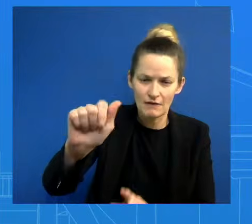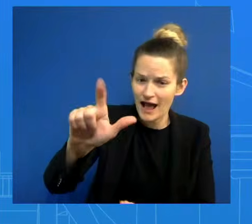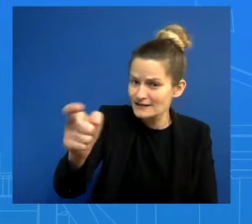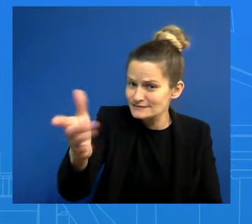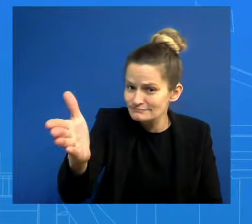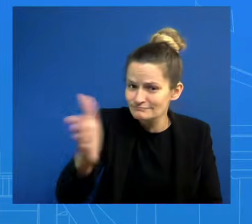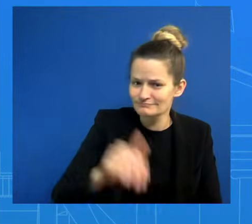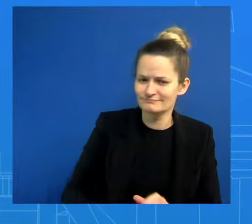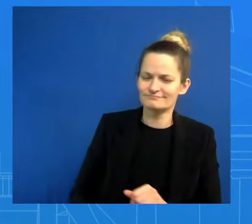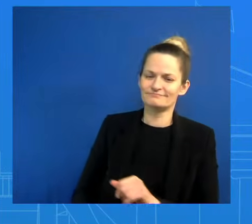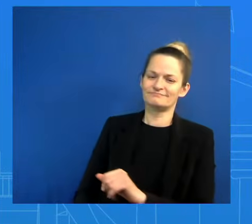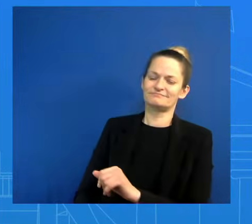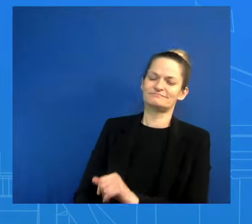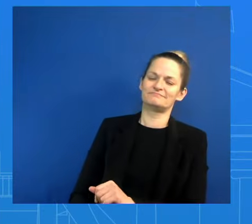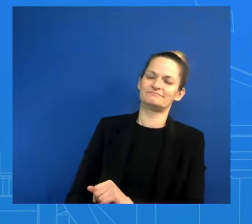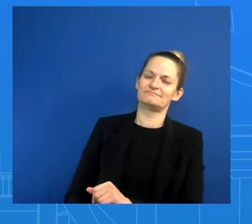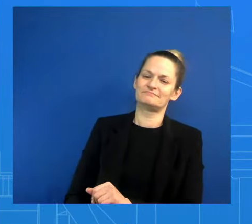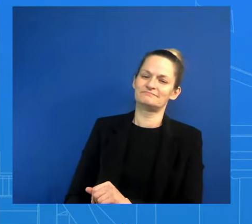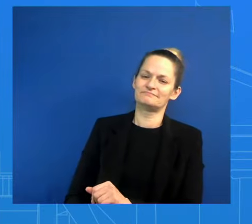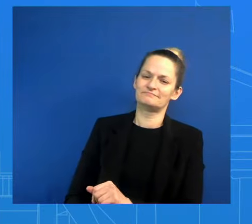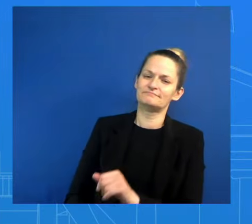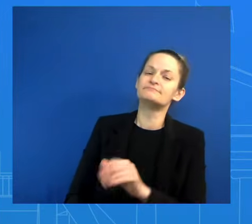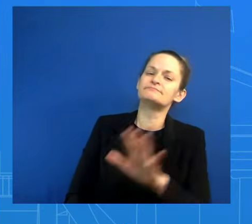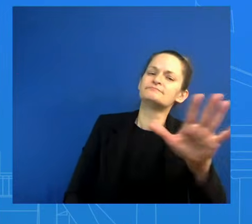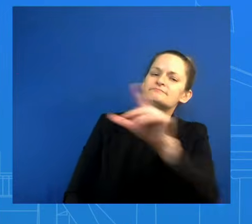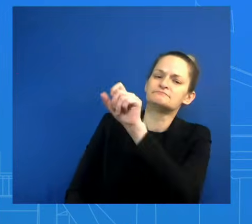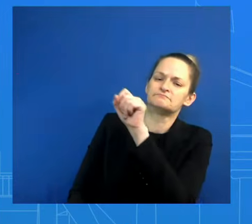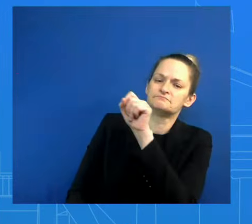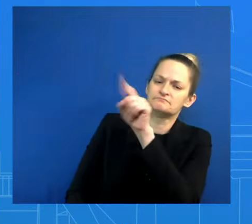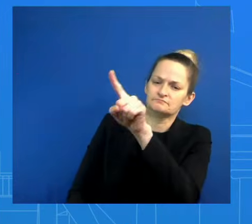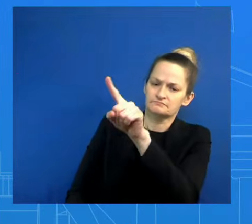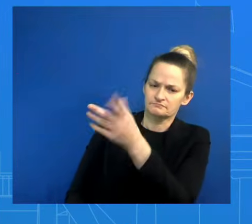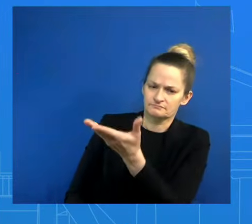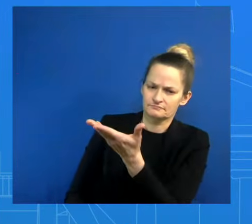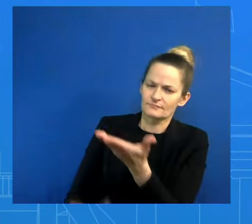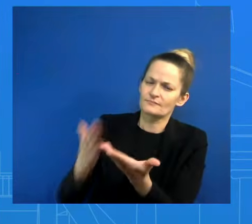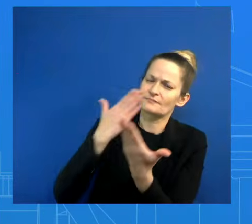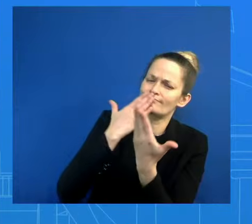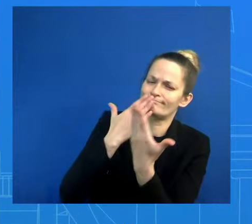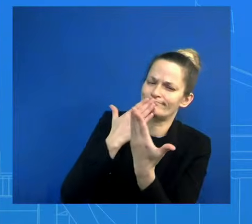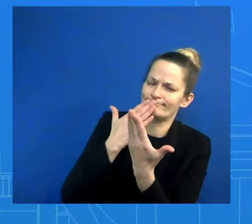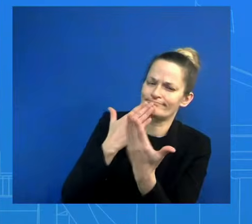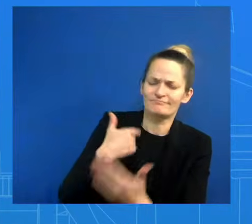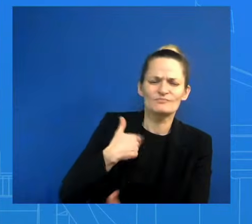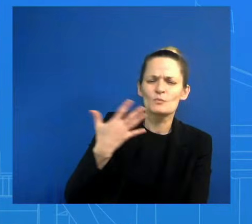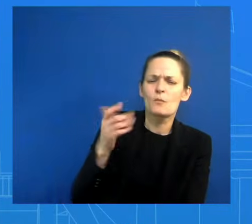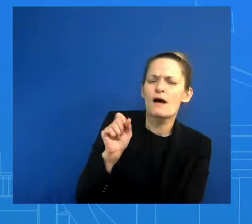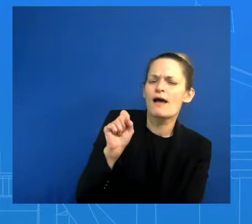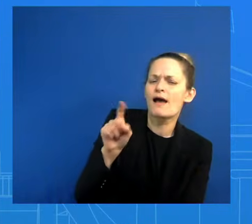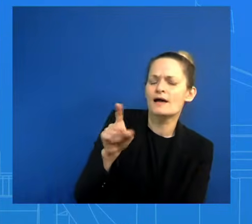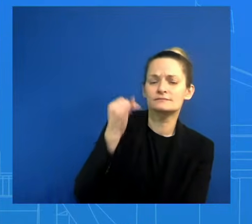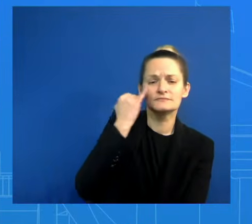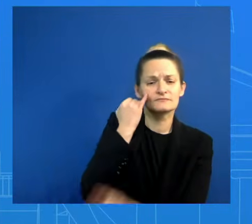The Press: I appreciate that. Thank you. I wanted to ask about if the President has spoken with any gun violence prevention advocates or victims' families